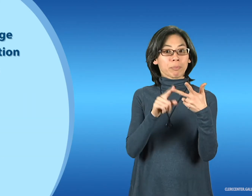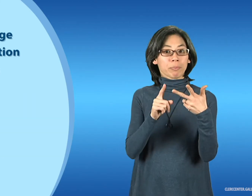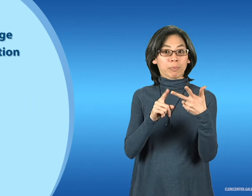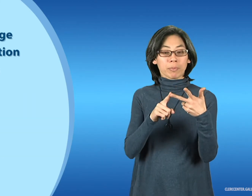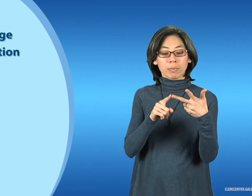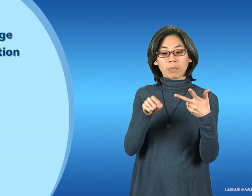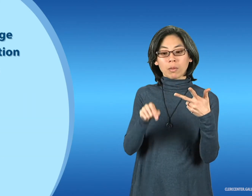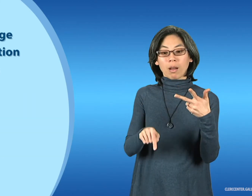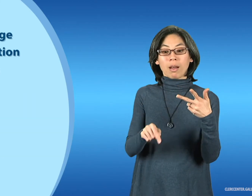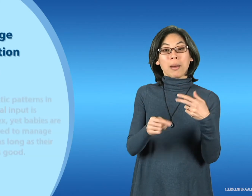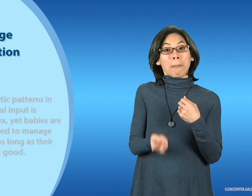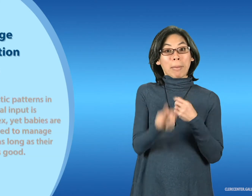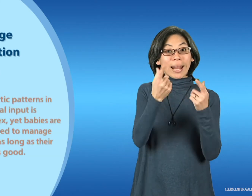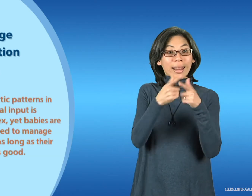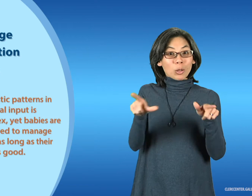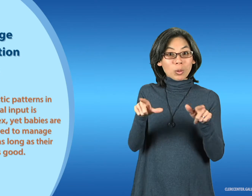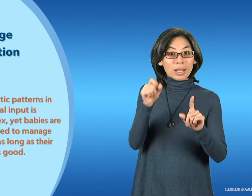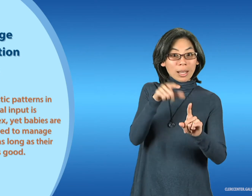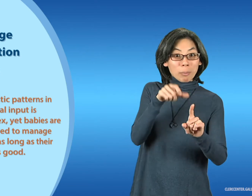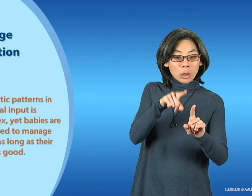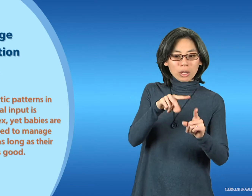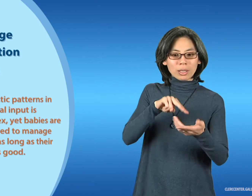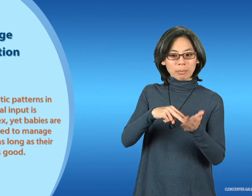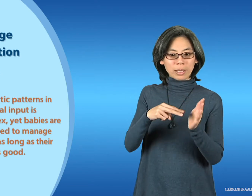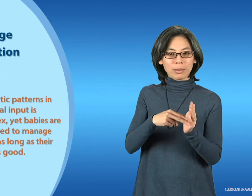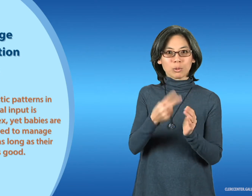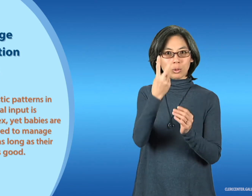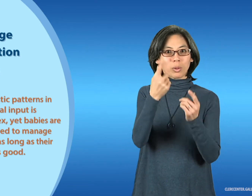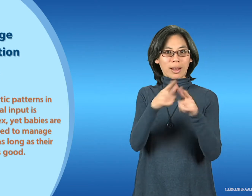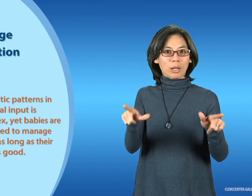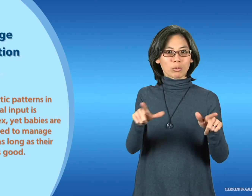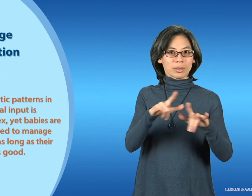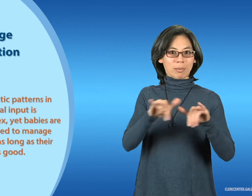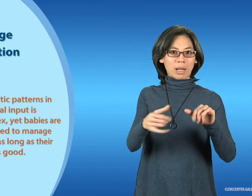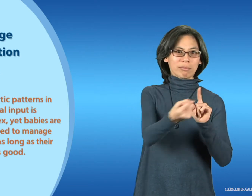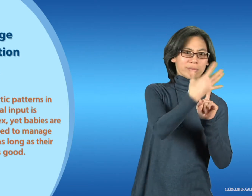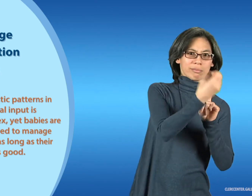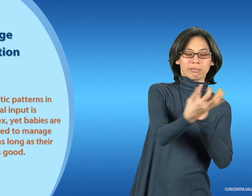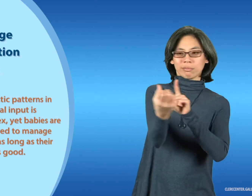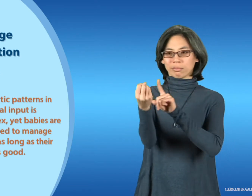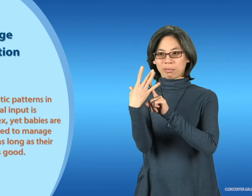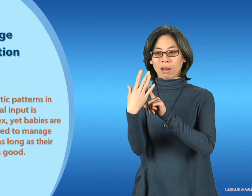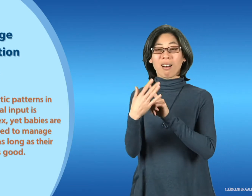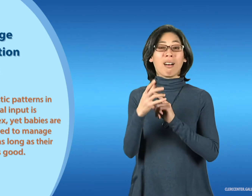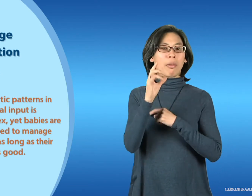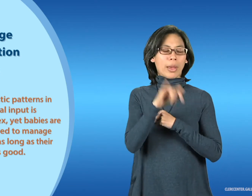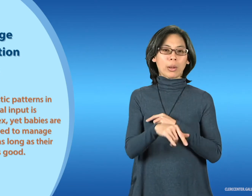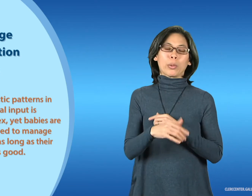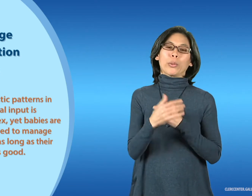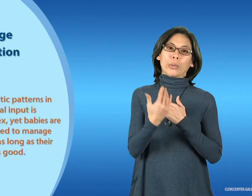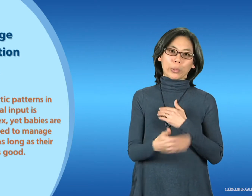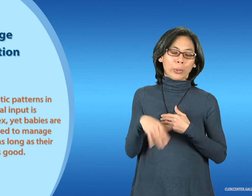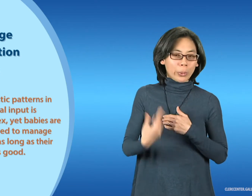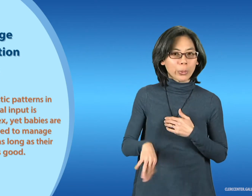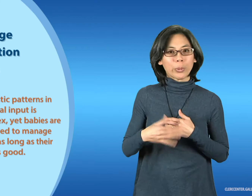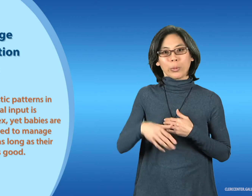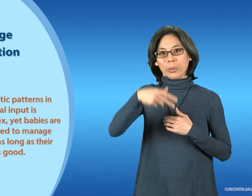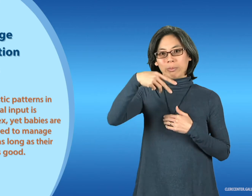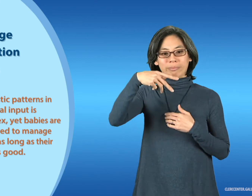The third point will be about bilingual acquisition. Bilingual input means that you have exposure to two different languages at the same time.